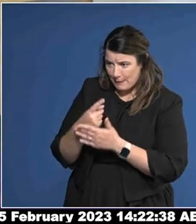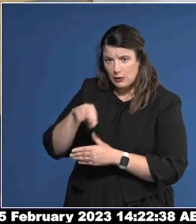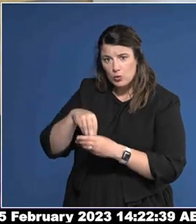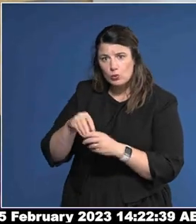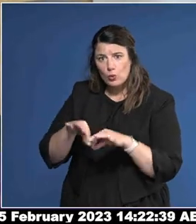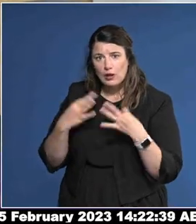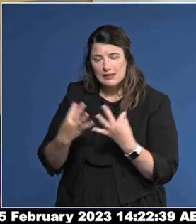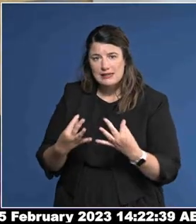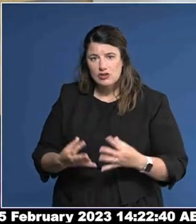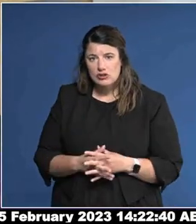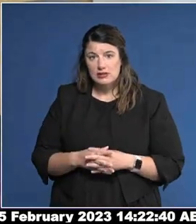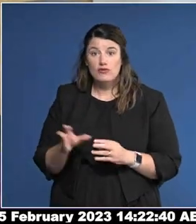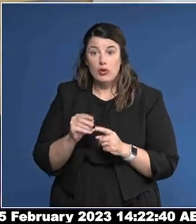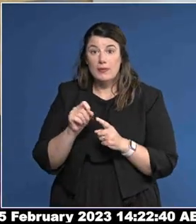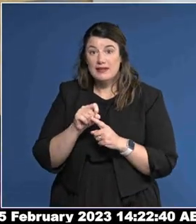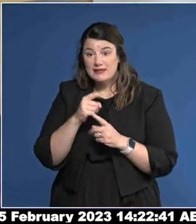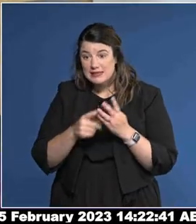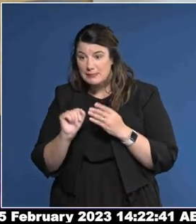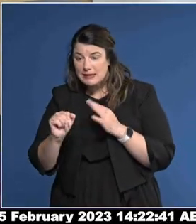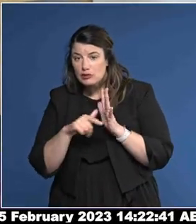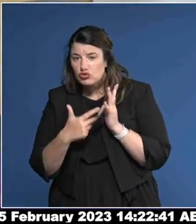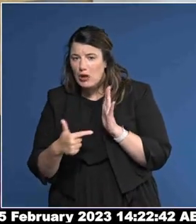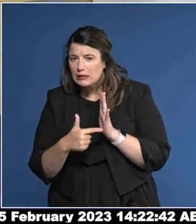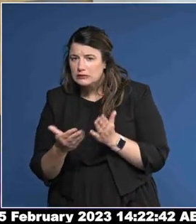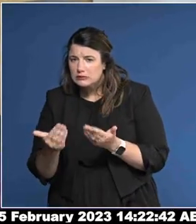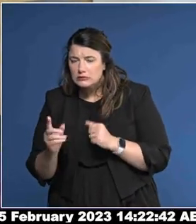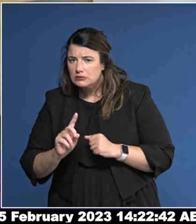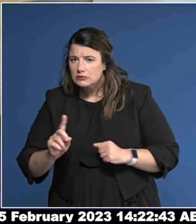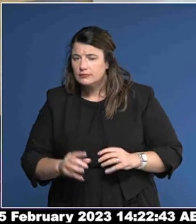From The Disability Trust's perspective, do you want to comment on that? Yes.